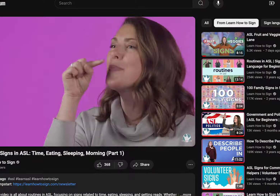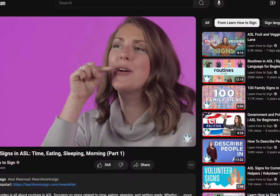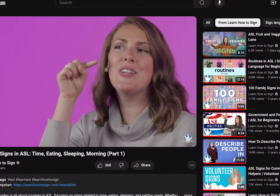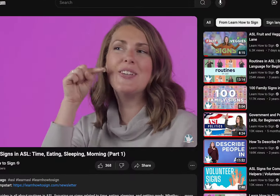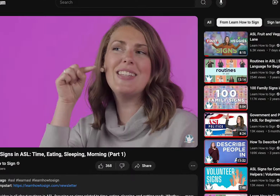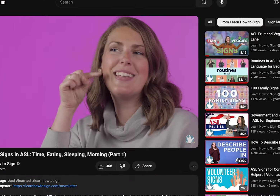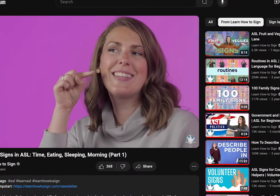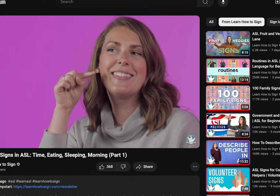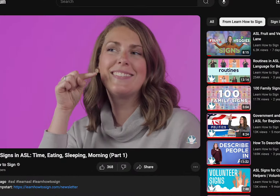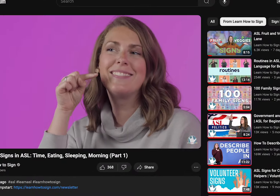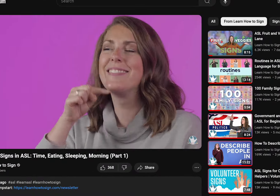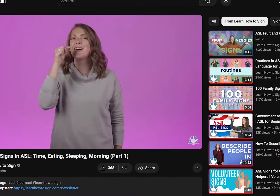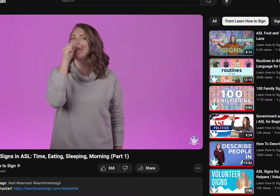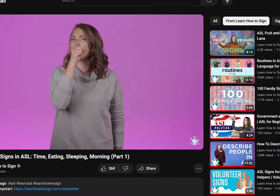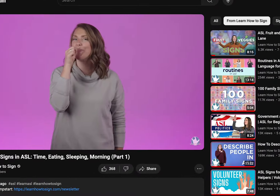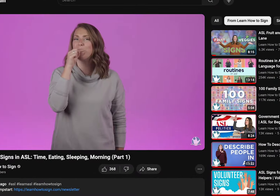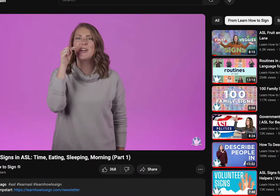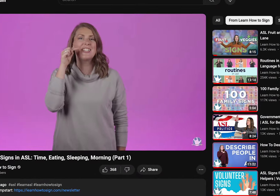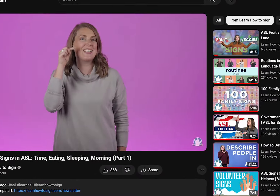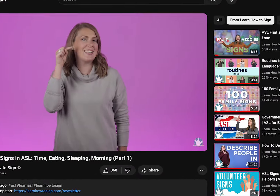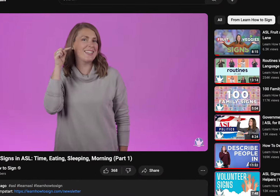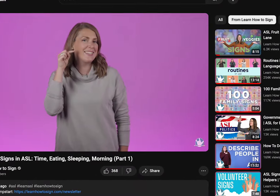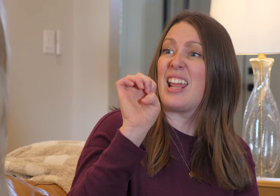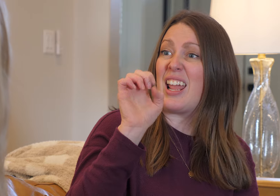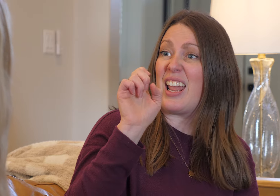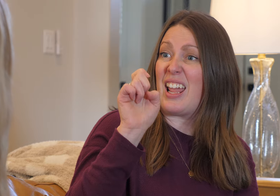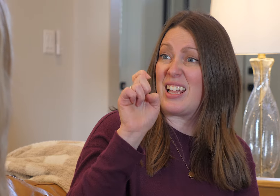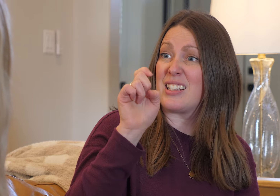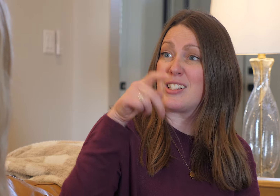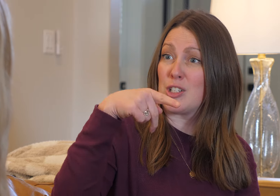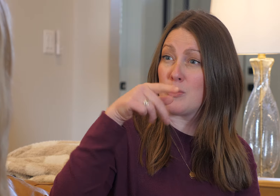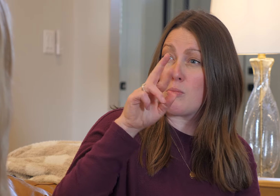Maybe it's watching an ASL YouTube video each week, practicing fingerspelling